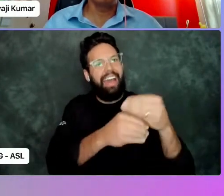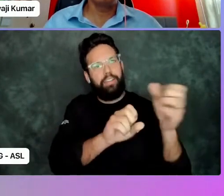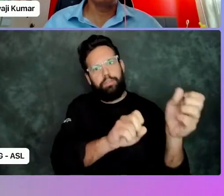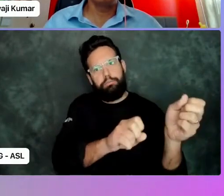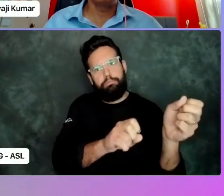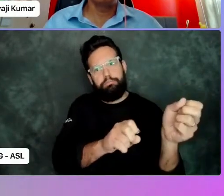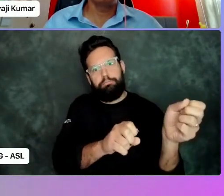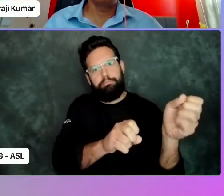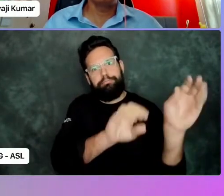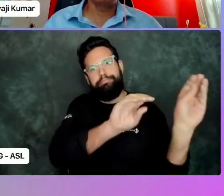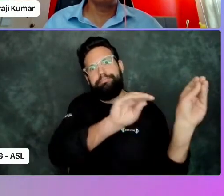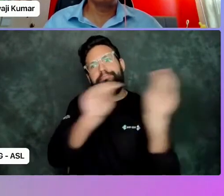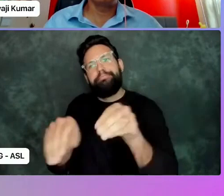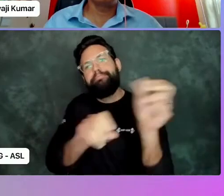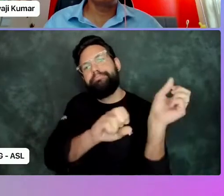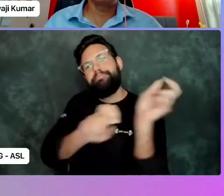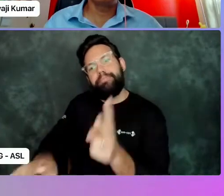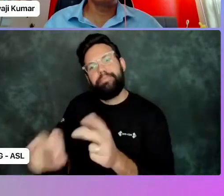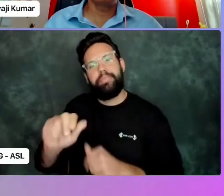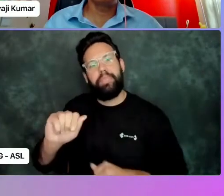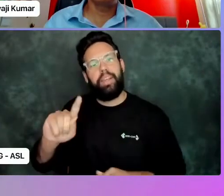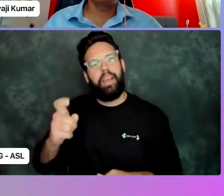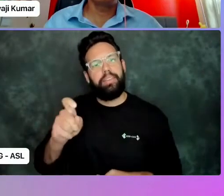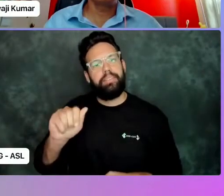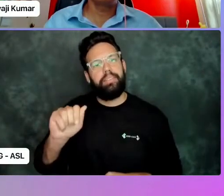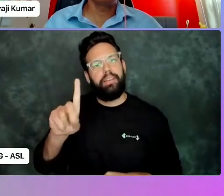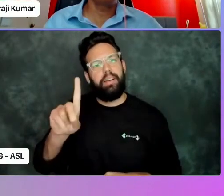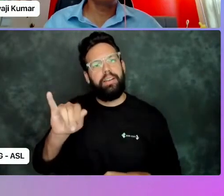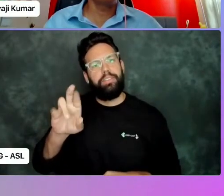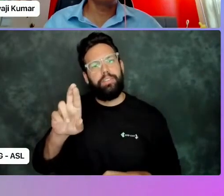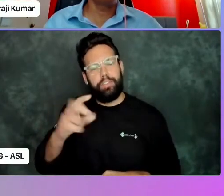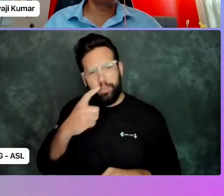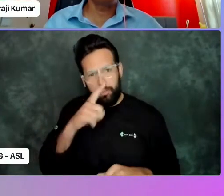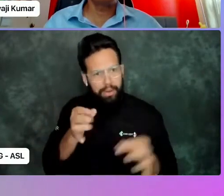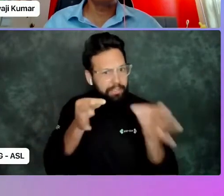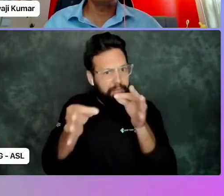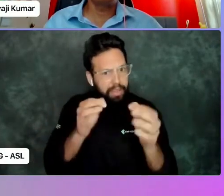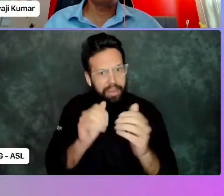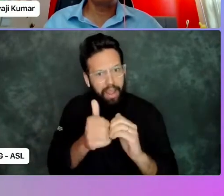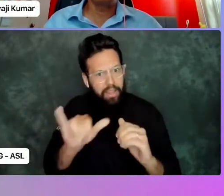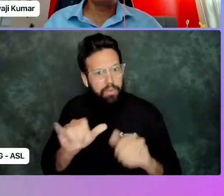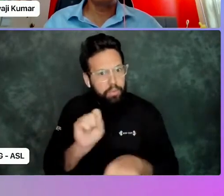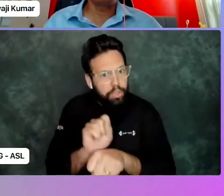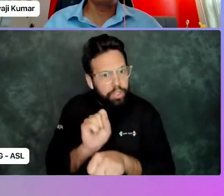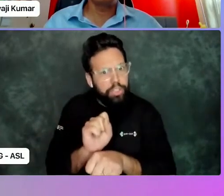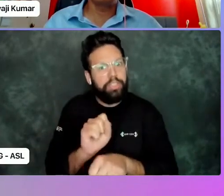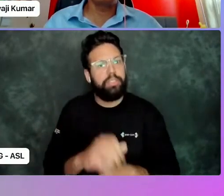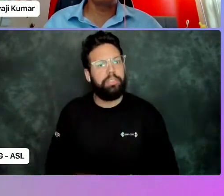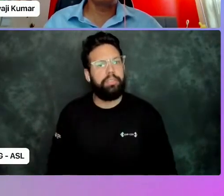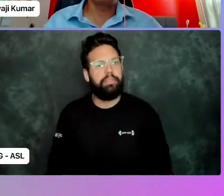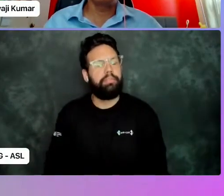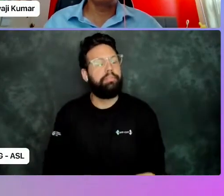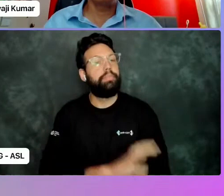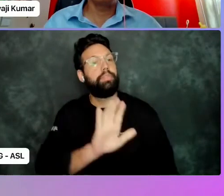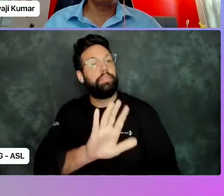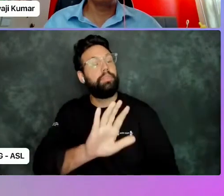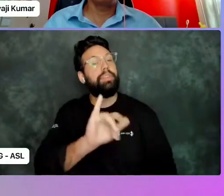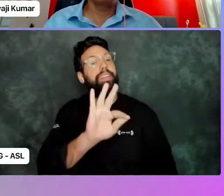Can you explain a little bit of how that works?" Yes. So in the extension, if you're an Axe DevTools Pro user,